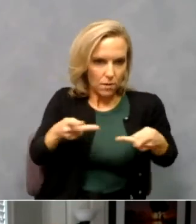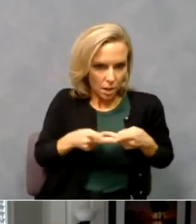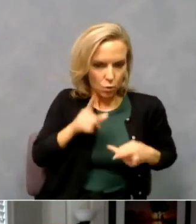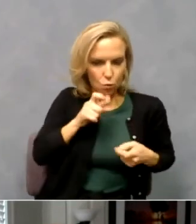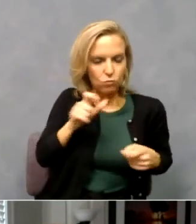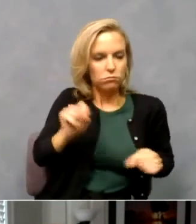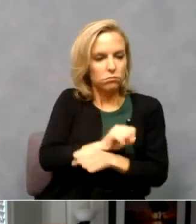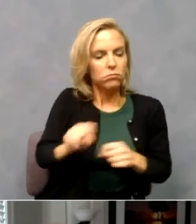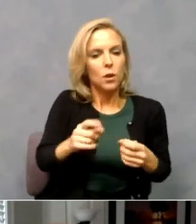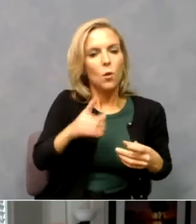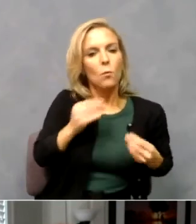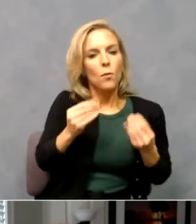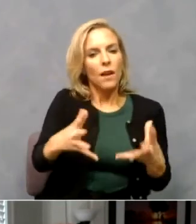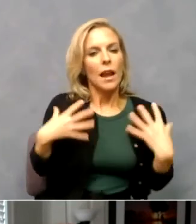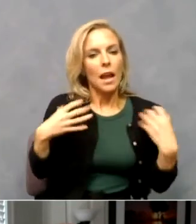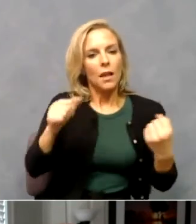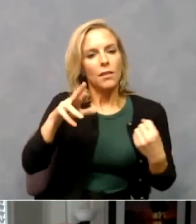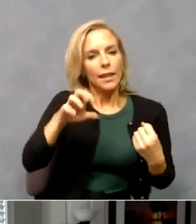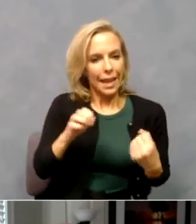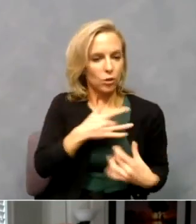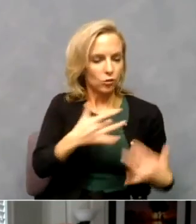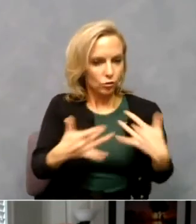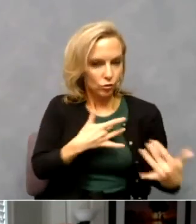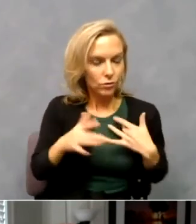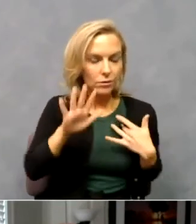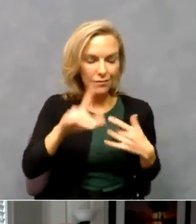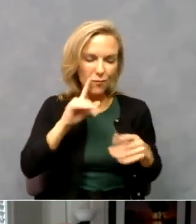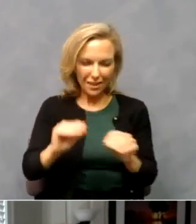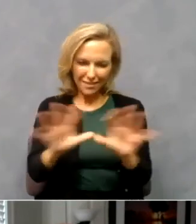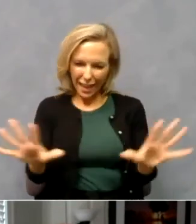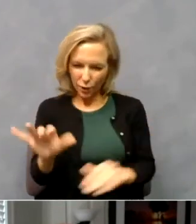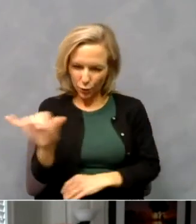we'll work on this for clarity. I have to ask all of the health care personnel.